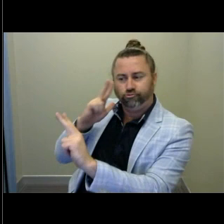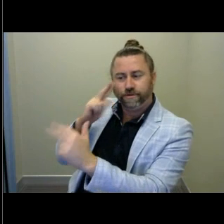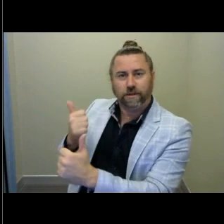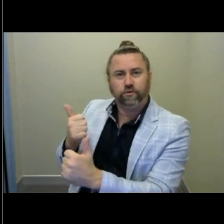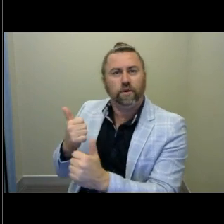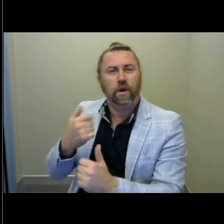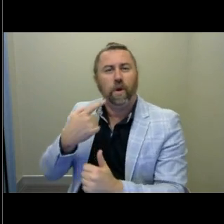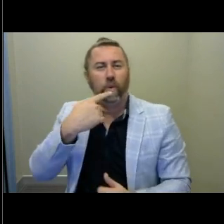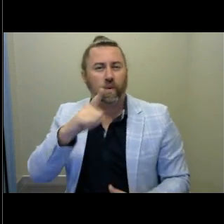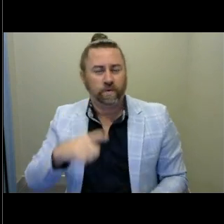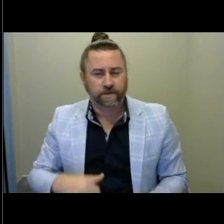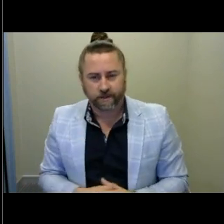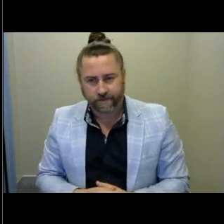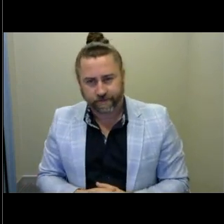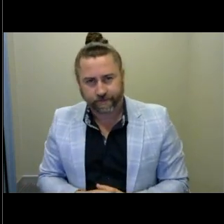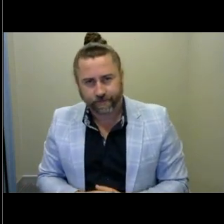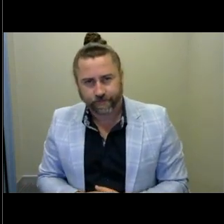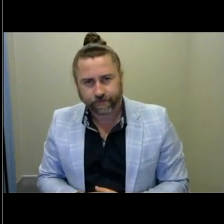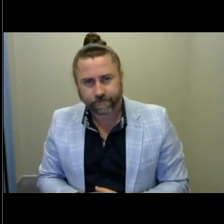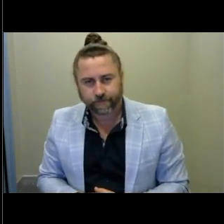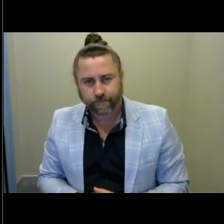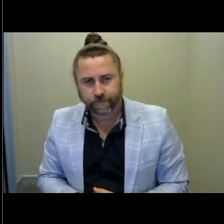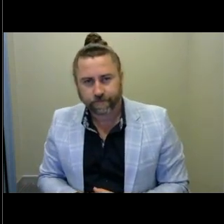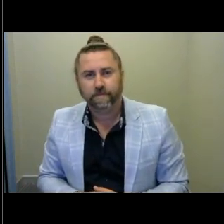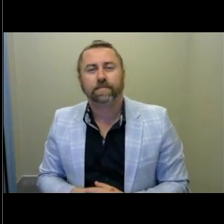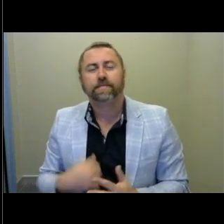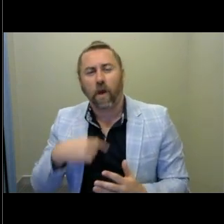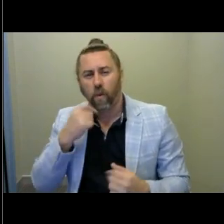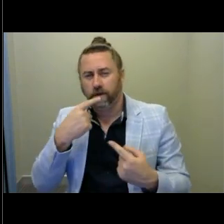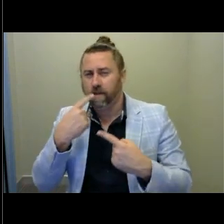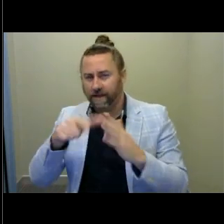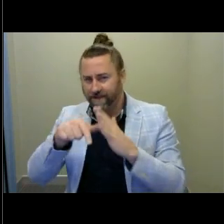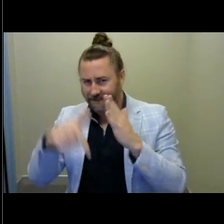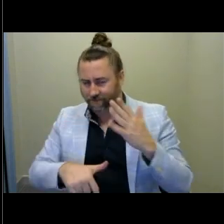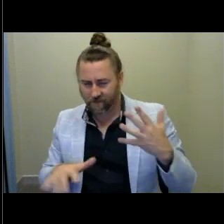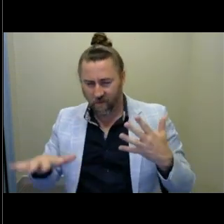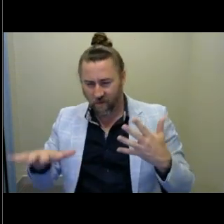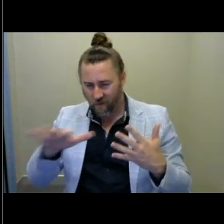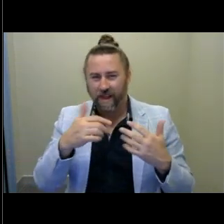So just to make sure, again, that we're all on the same page, domestic and family violence